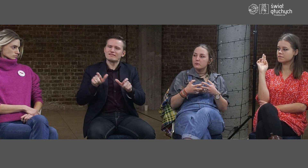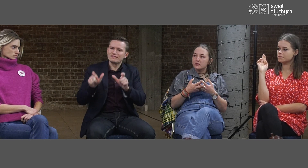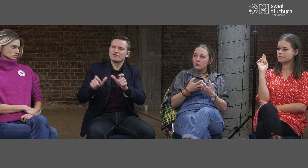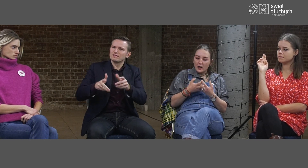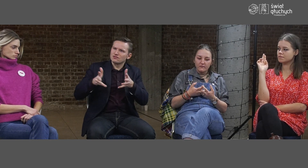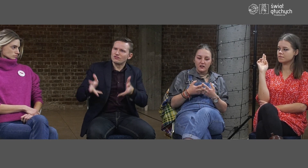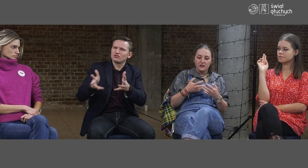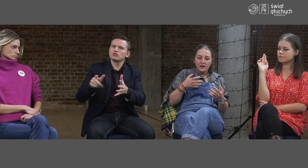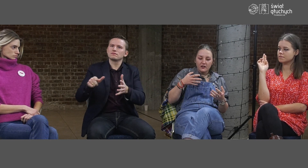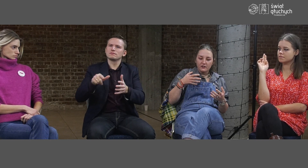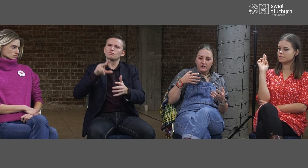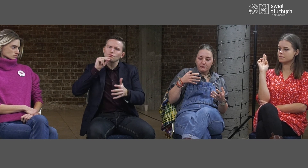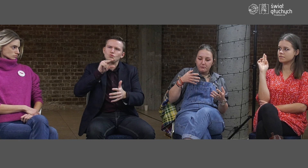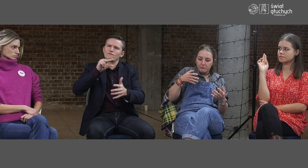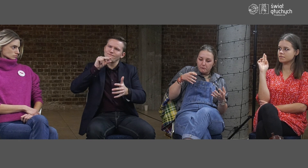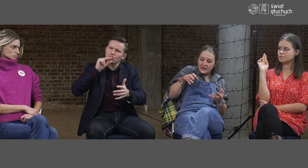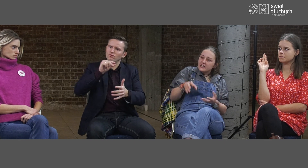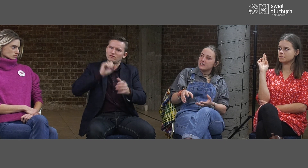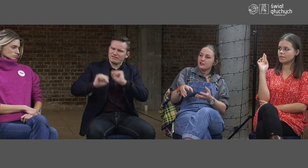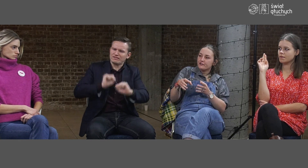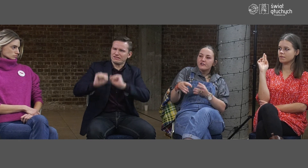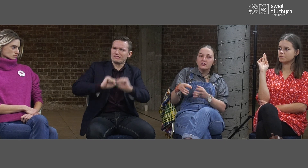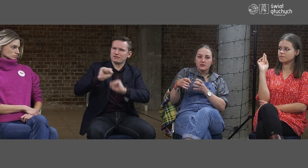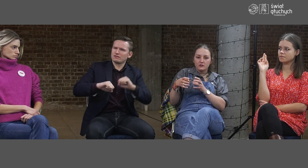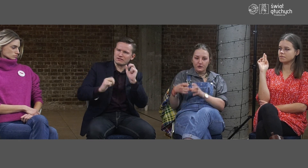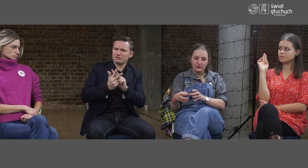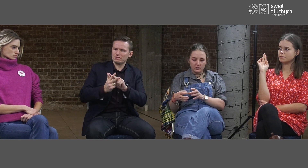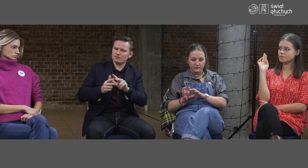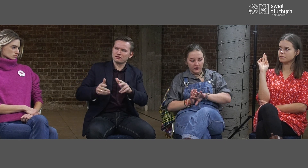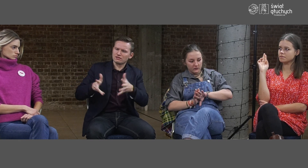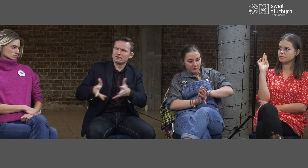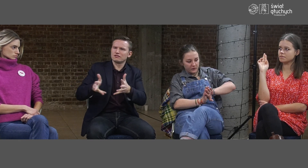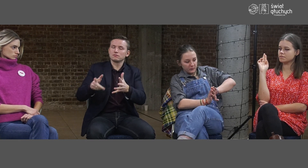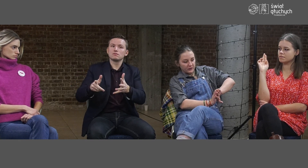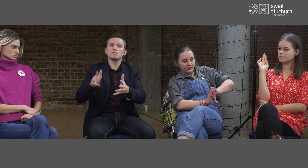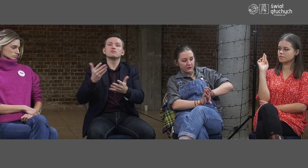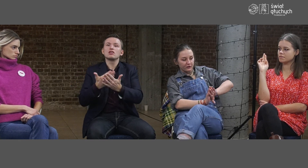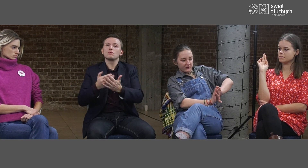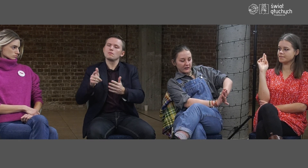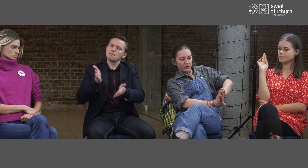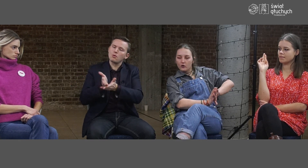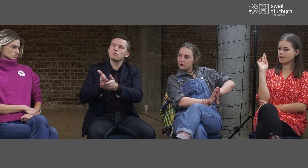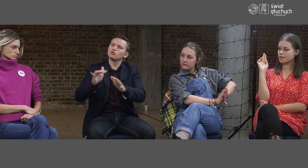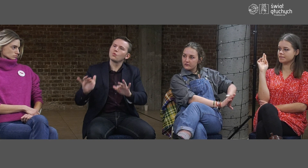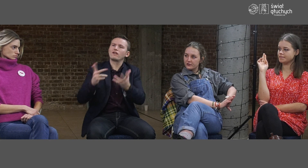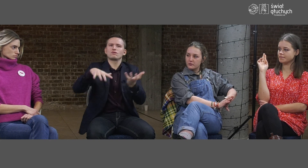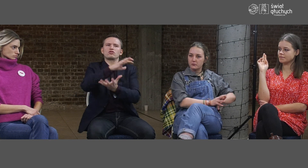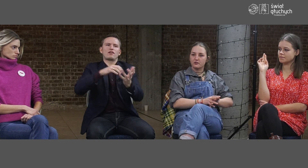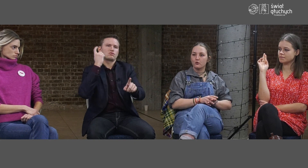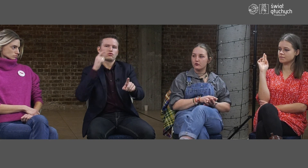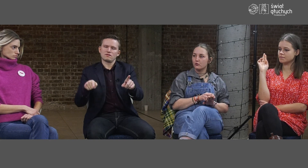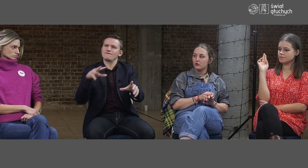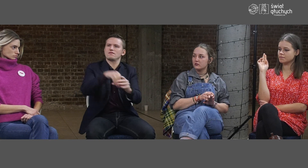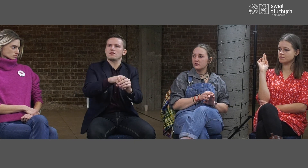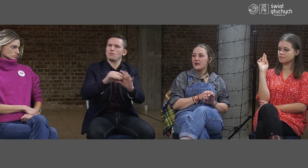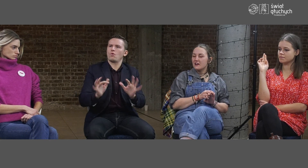And at that point, Deaf culture is somewhat sidelined.